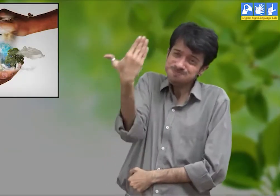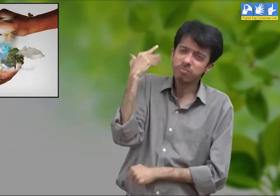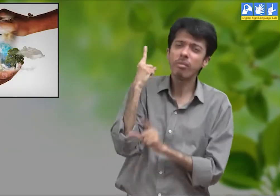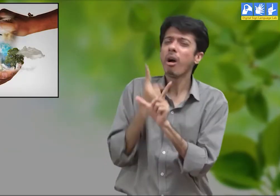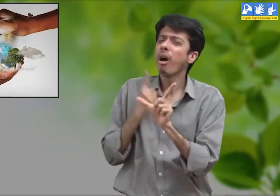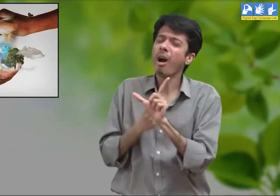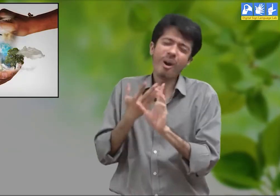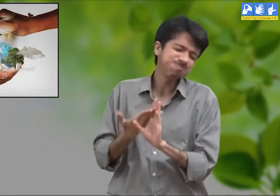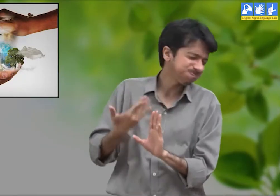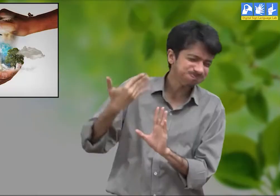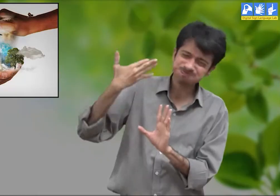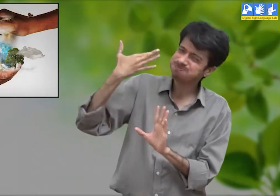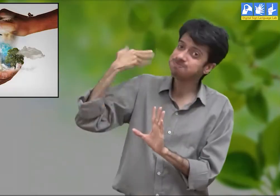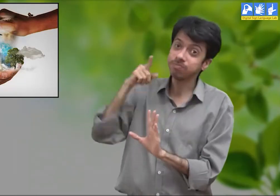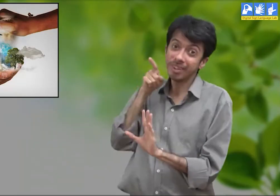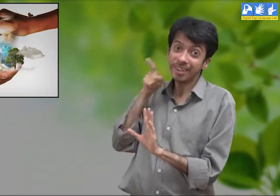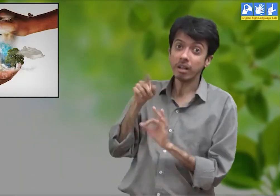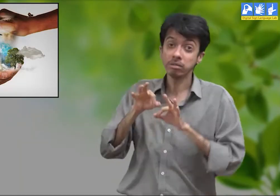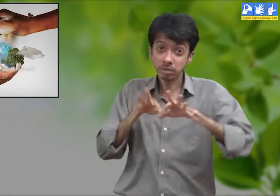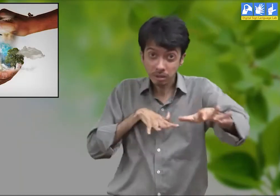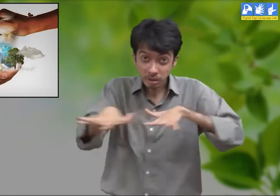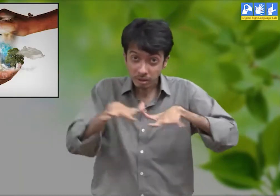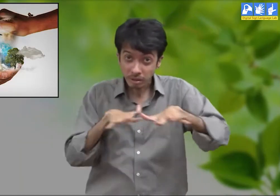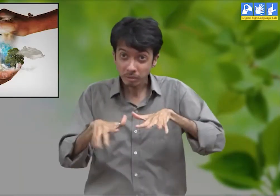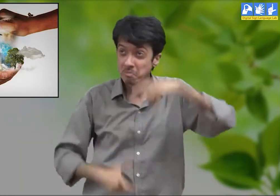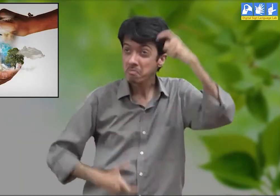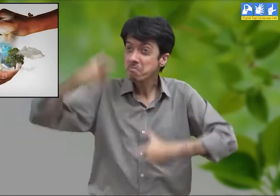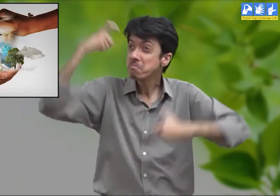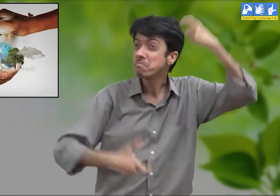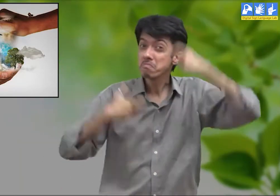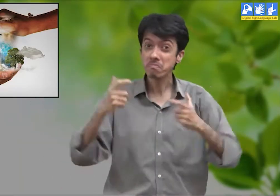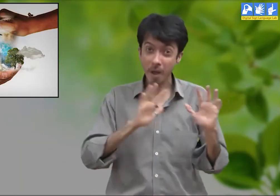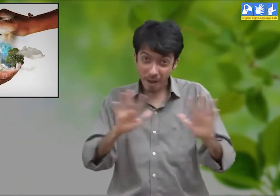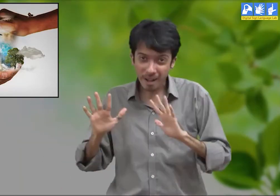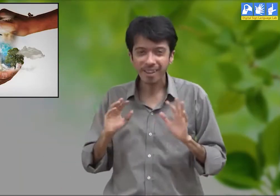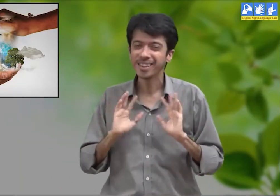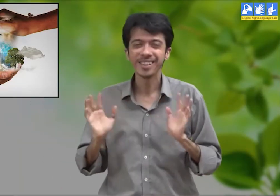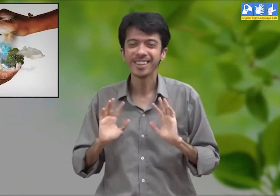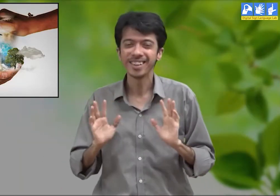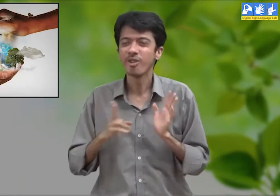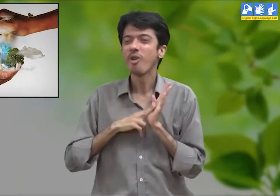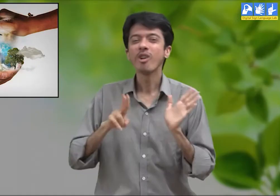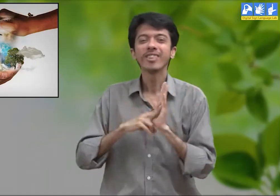In the ancient times, did we have towns and cities on earth? No.